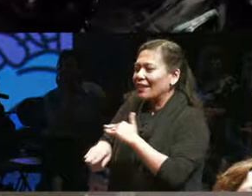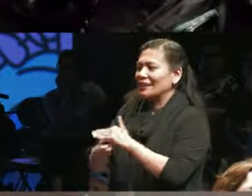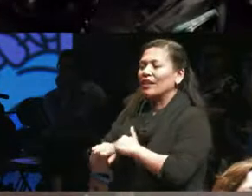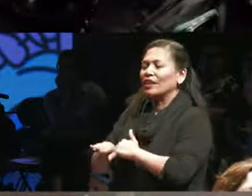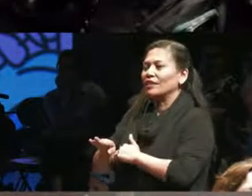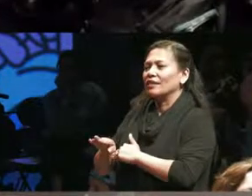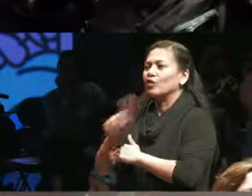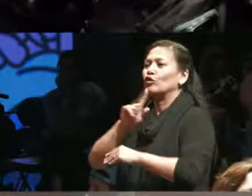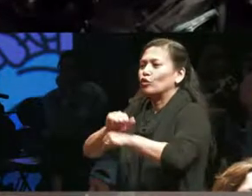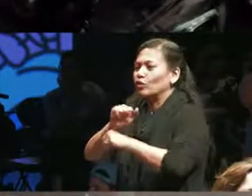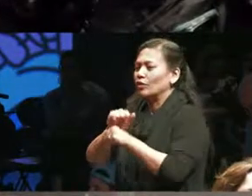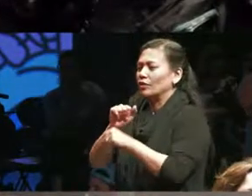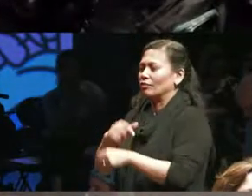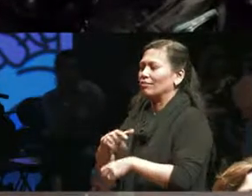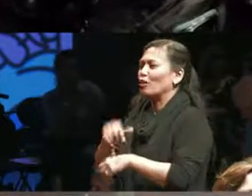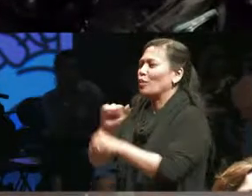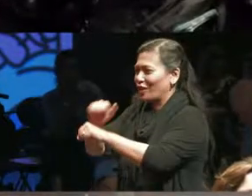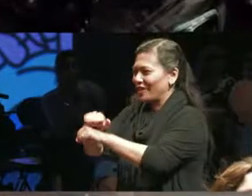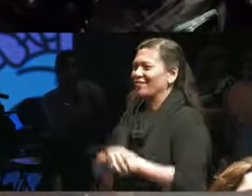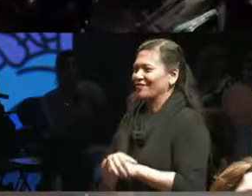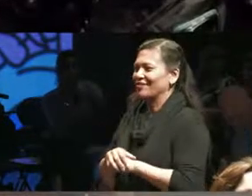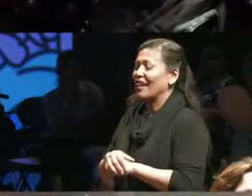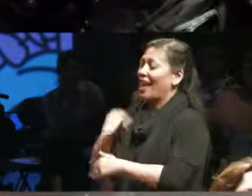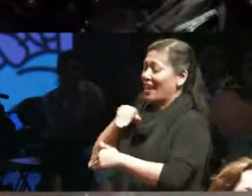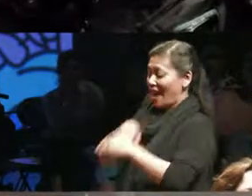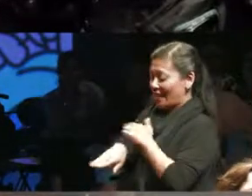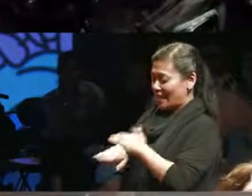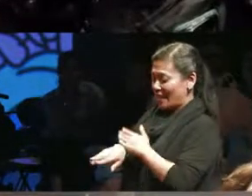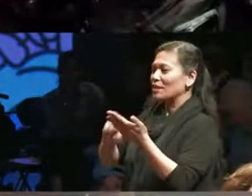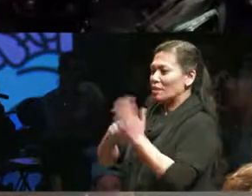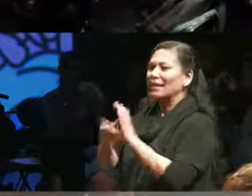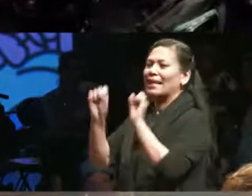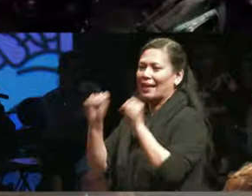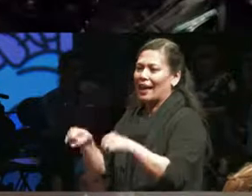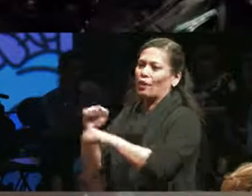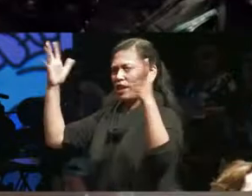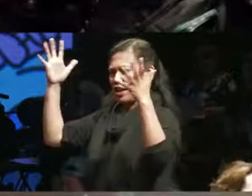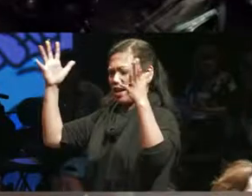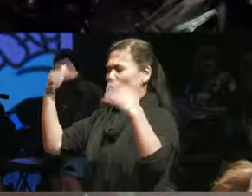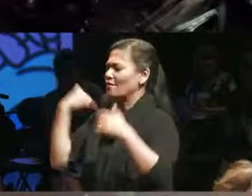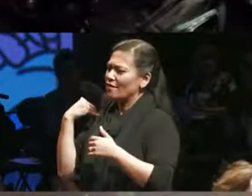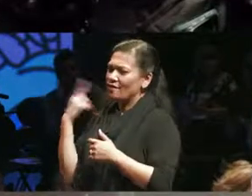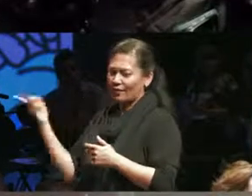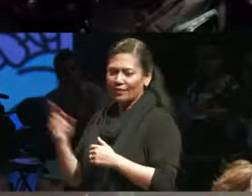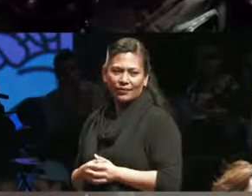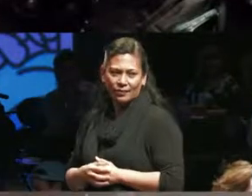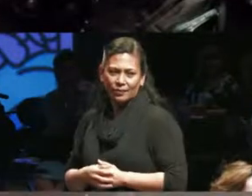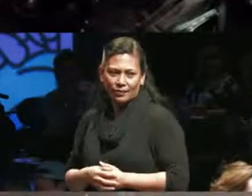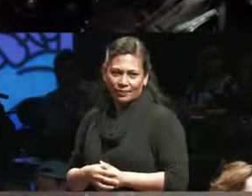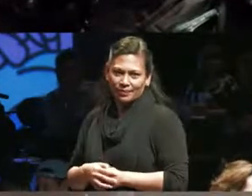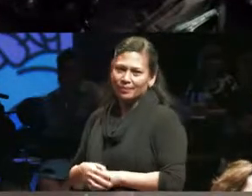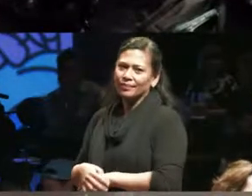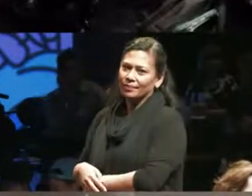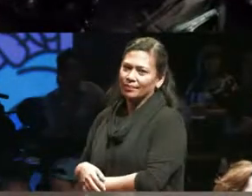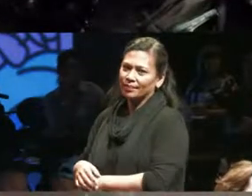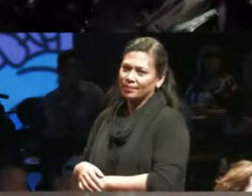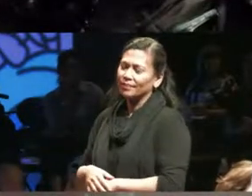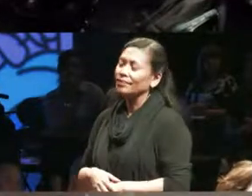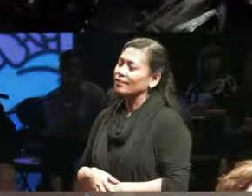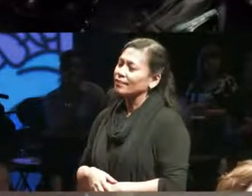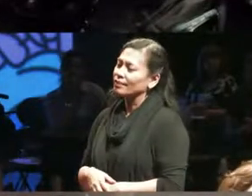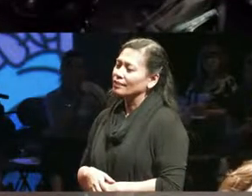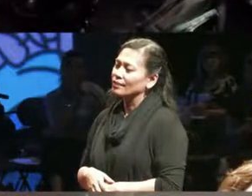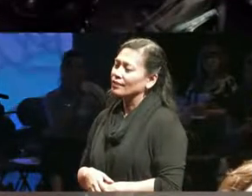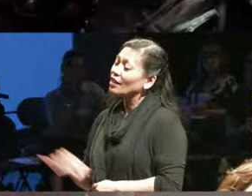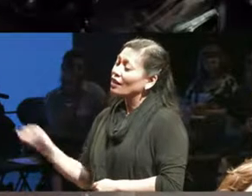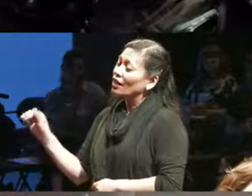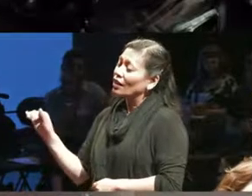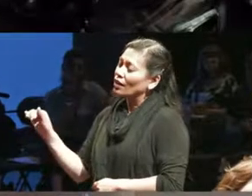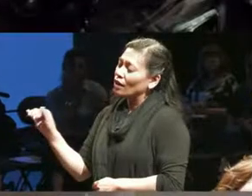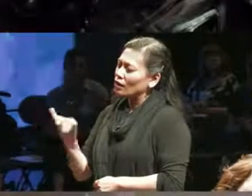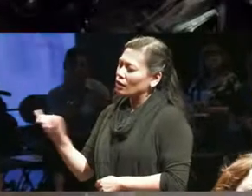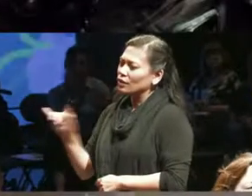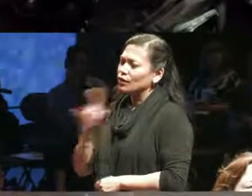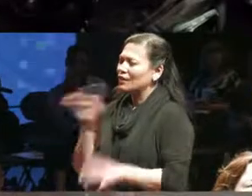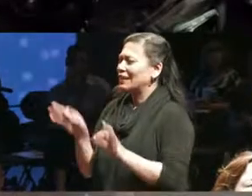art making is work and what I think is also so essential about the success of